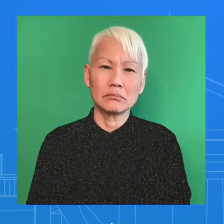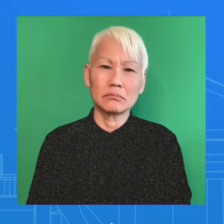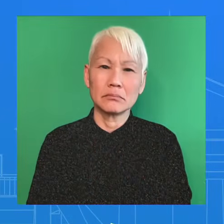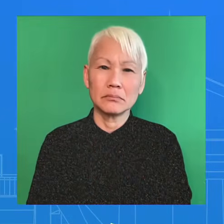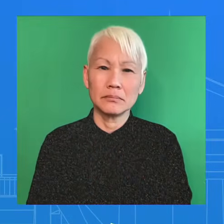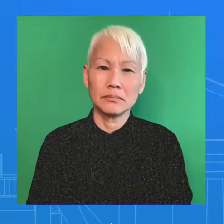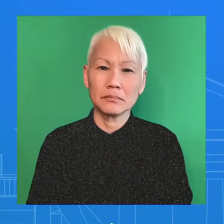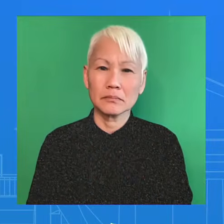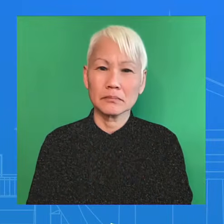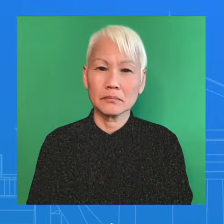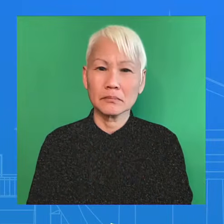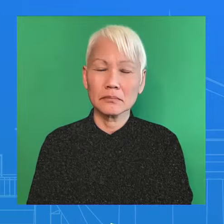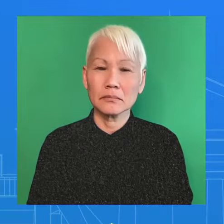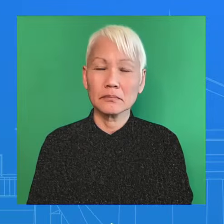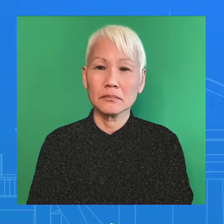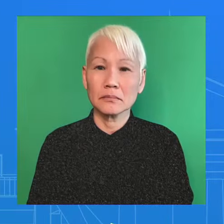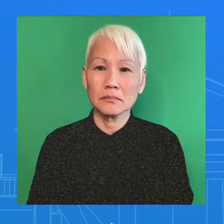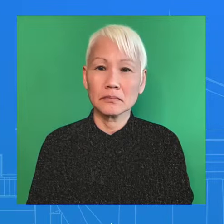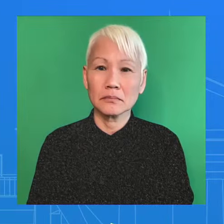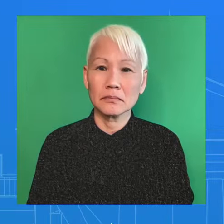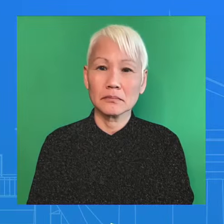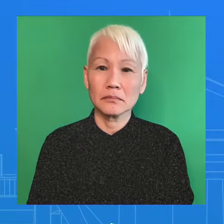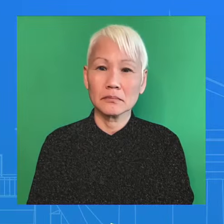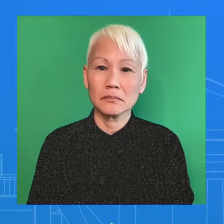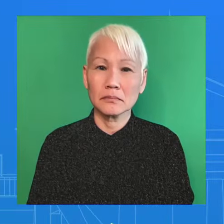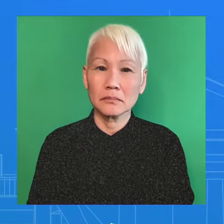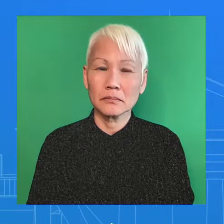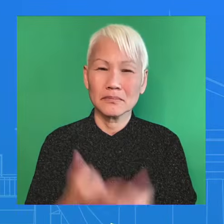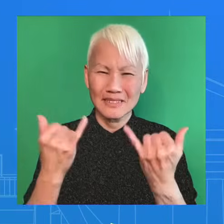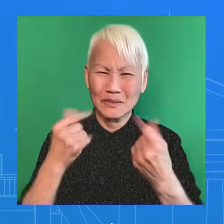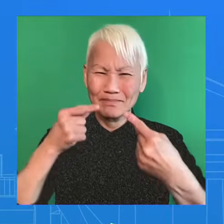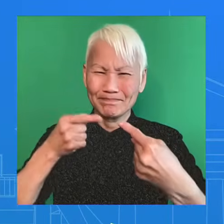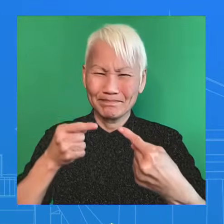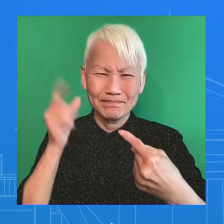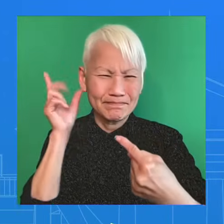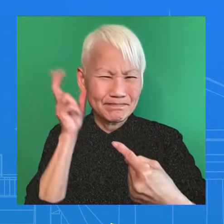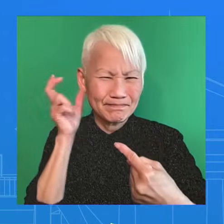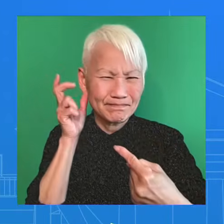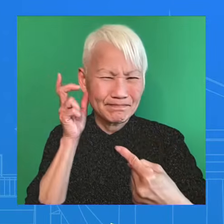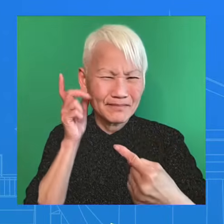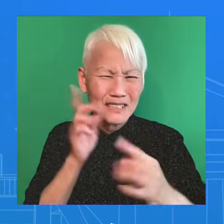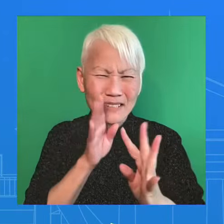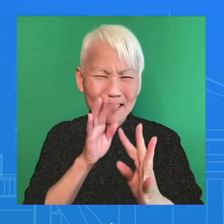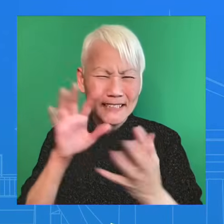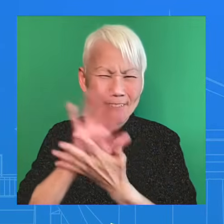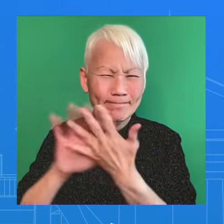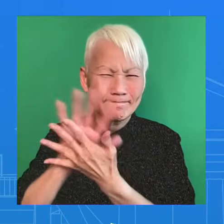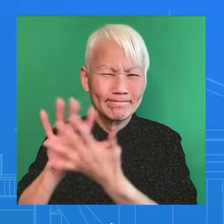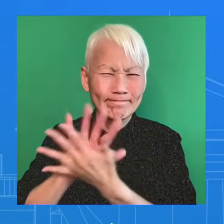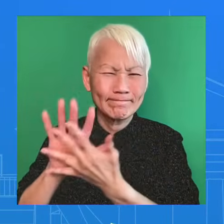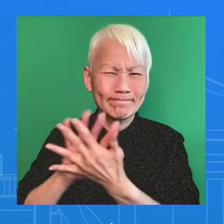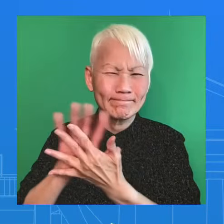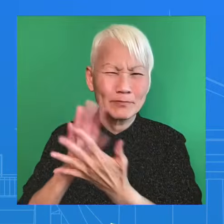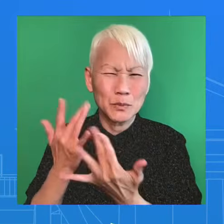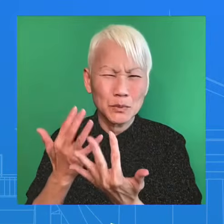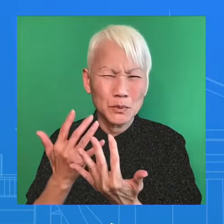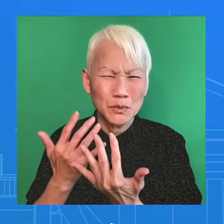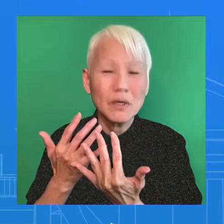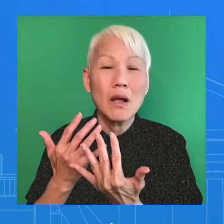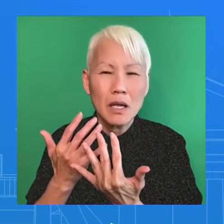was there any effort yesterday to evacuate the White House or the Vice President's Residence as this plane crossed through the airspace? And if not, why not?